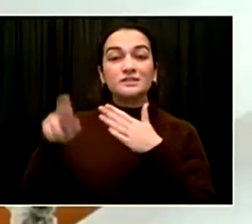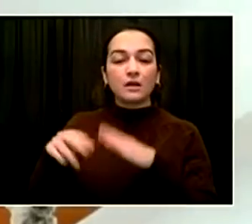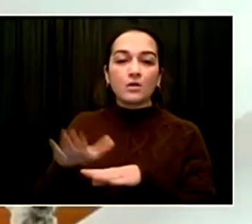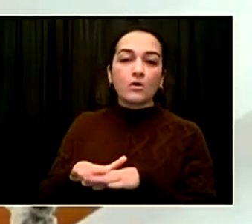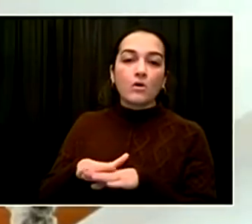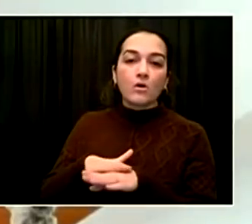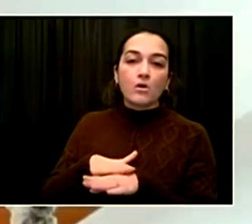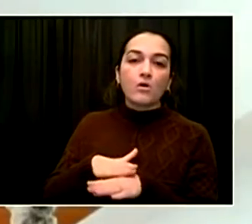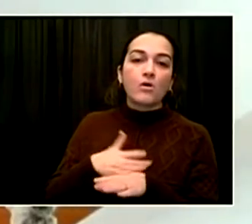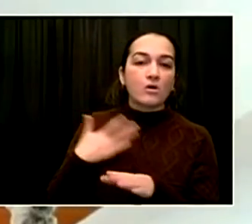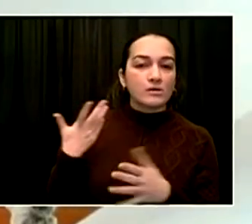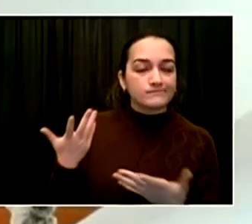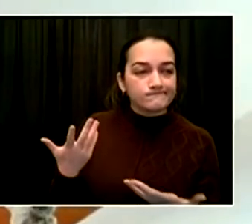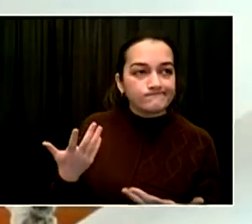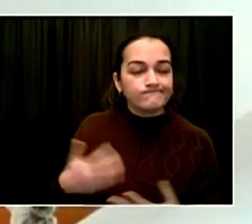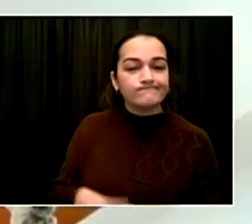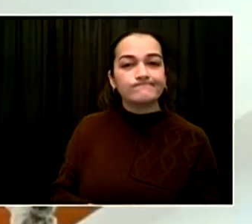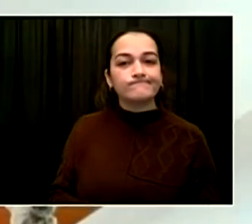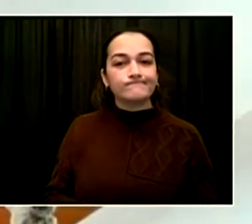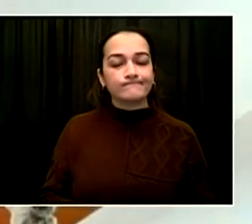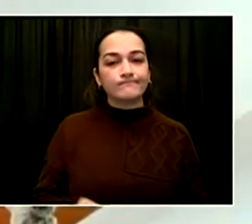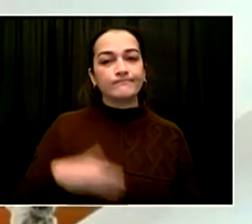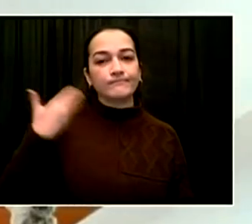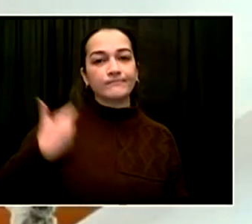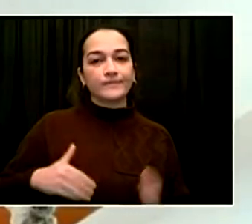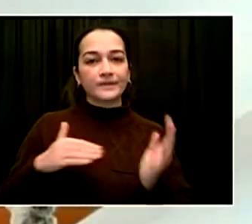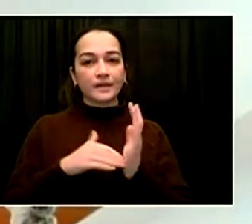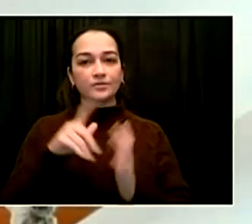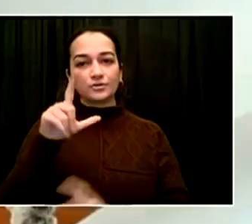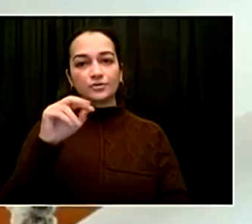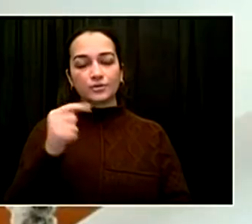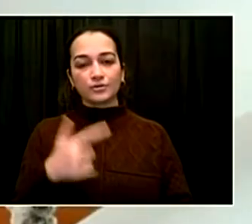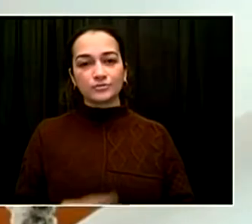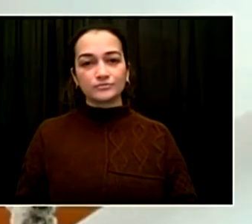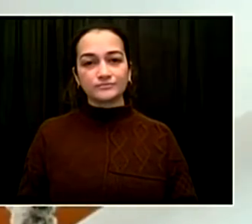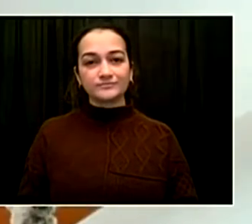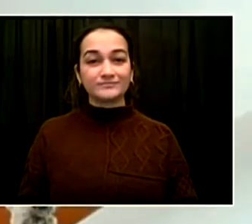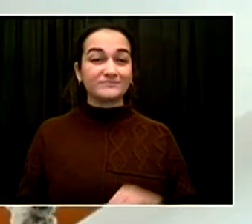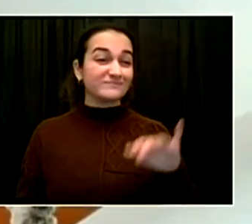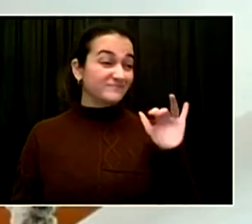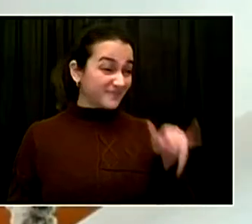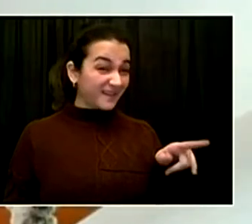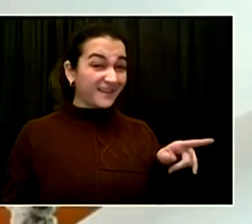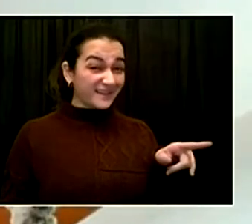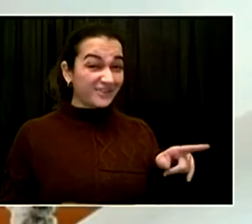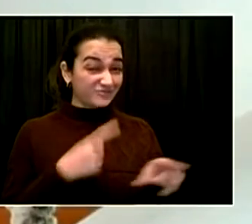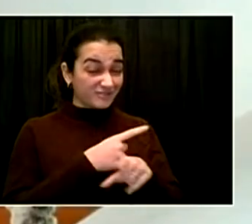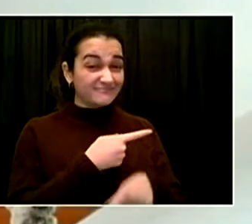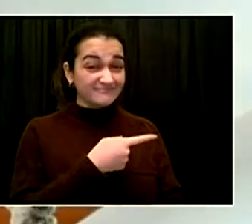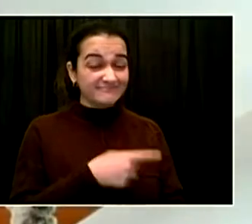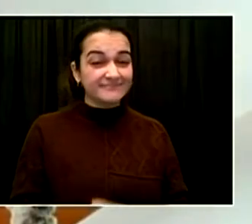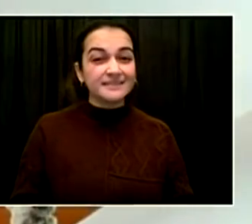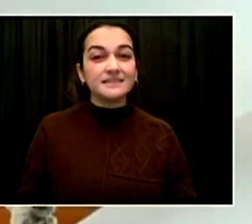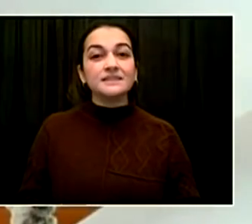EXISTING SITES AND SPREADOUT DEMAND. IN TERMS OF THE TIME IT TAKES TO GET RESULTS BACK, OBVIOUSLY, THERE IS A SURGE IN FOLKS WANTING TO GET TESTED BECAUSE OF OMICRON.